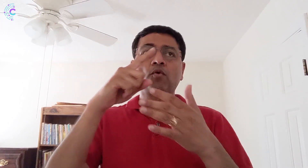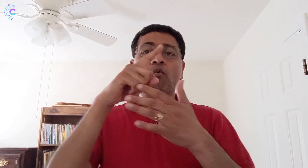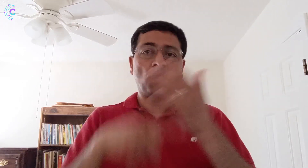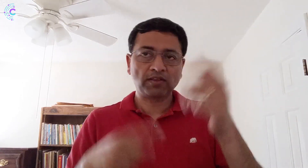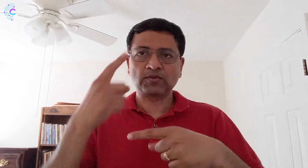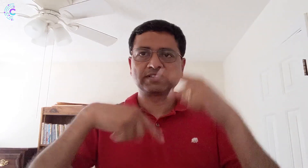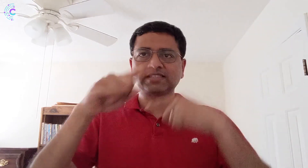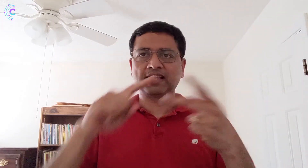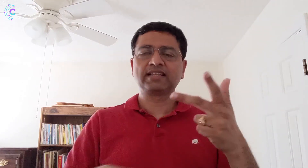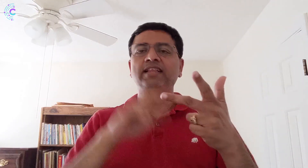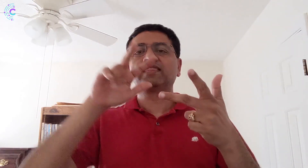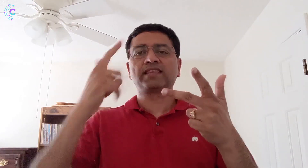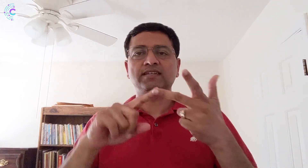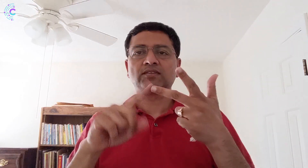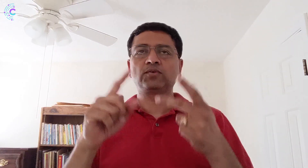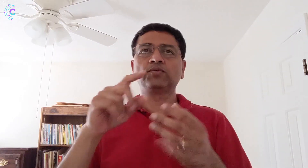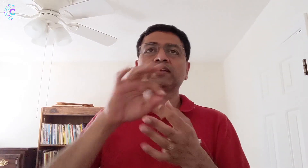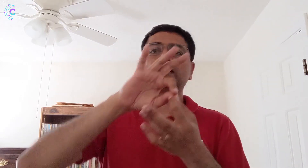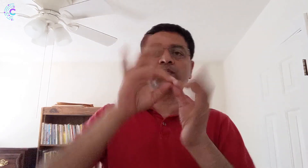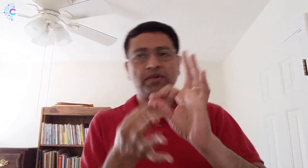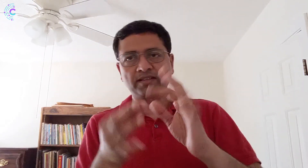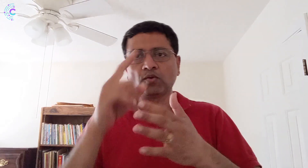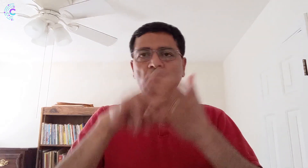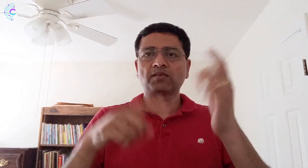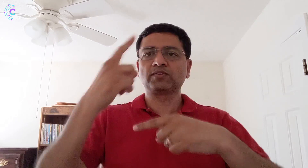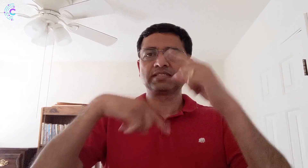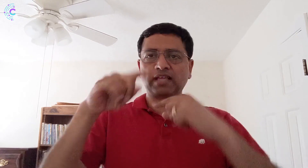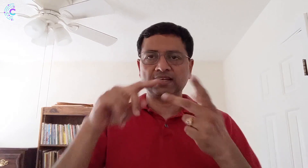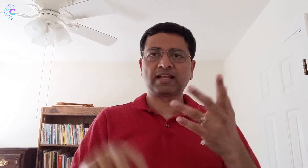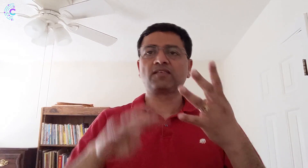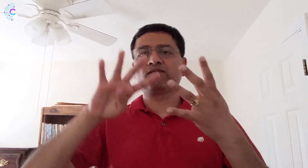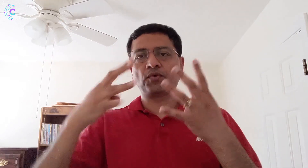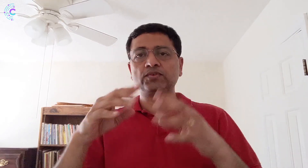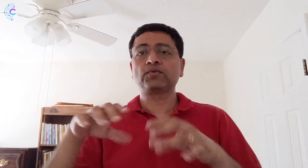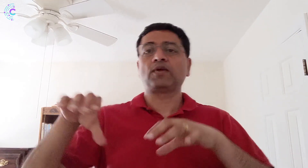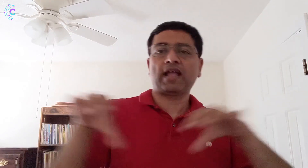of your signs, third would be to interpret what you signed, fourth being how to act on what